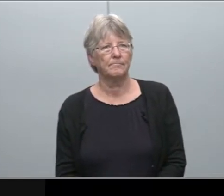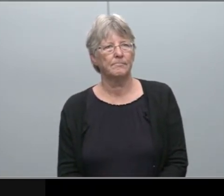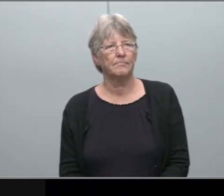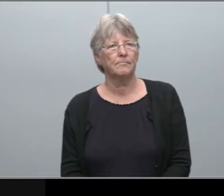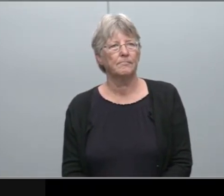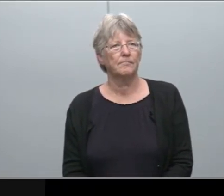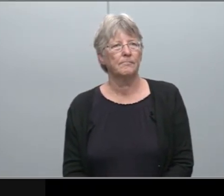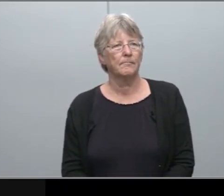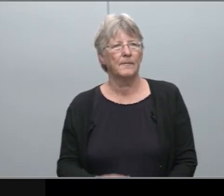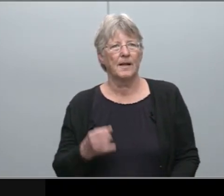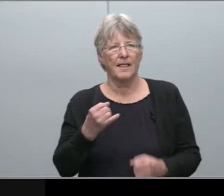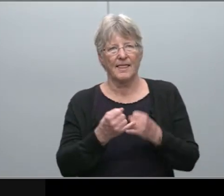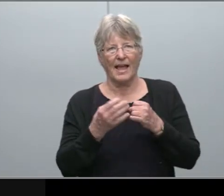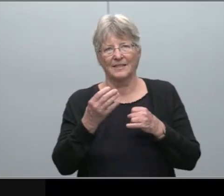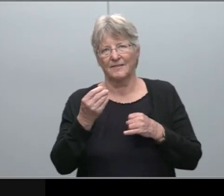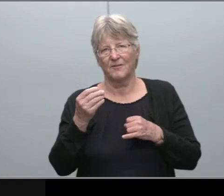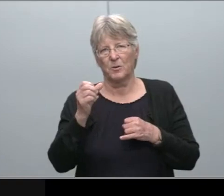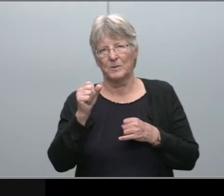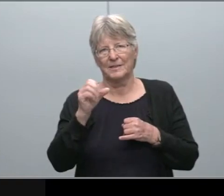with students, feel free to chime in.